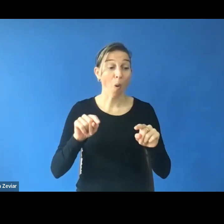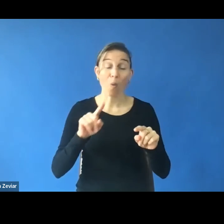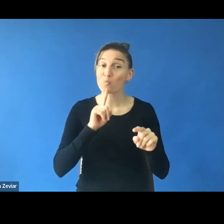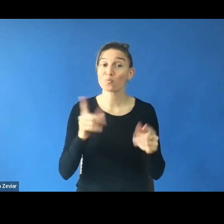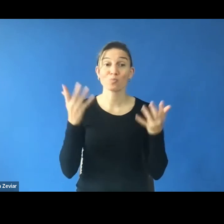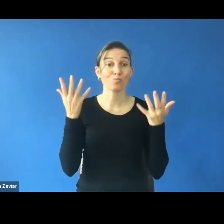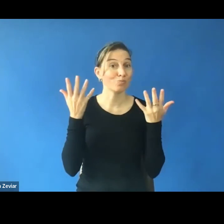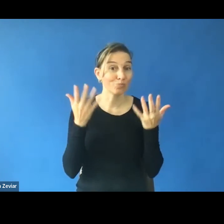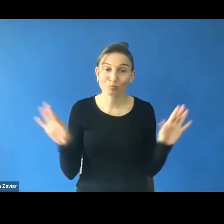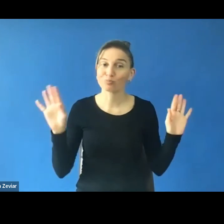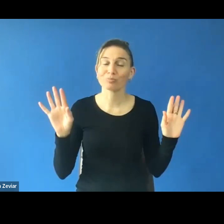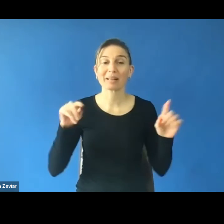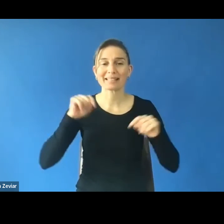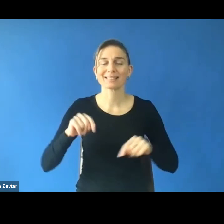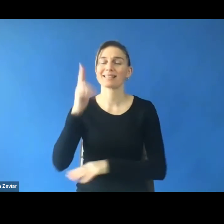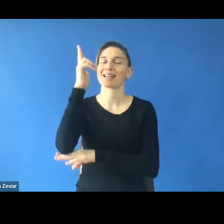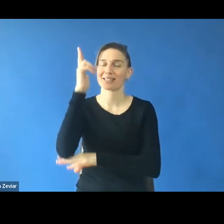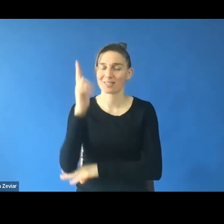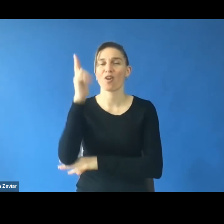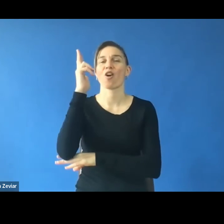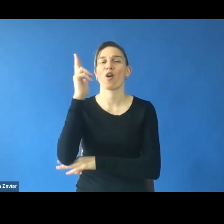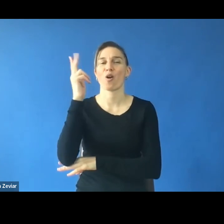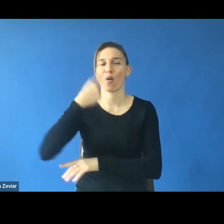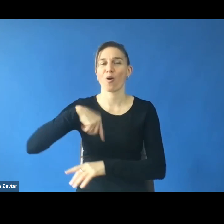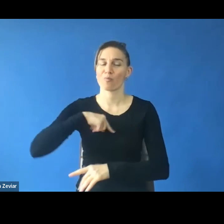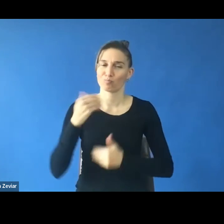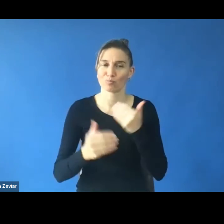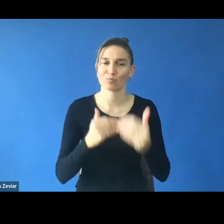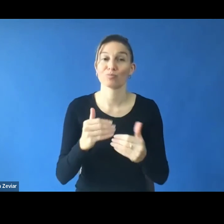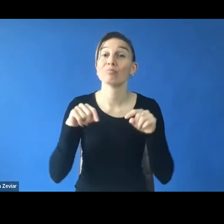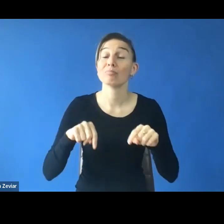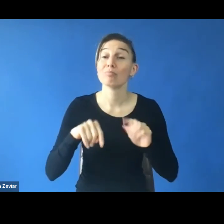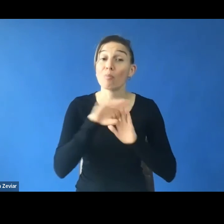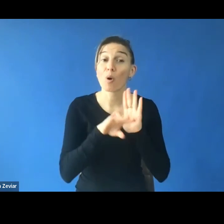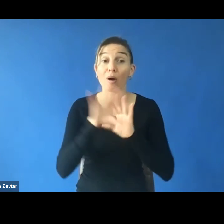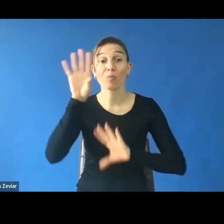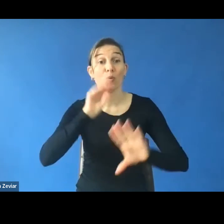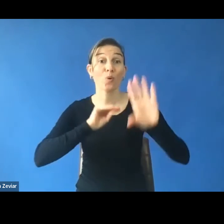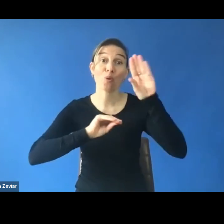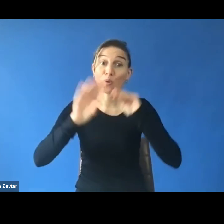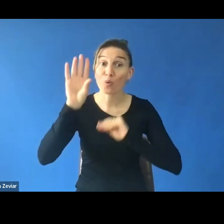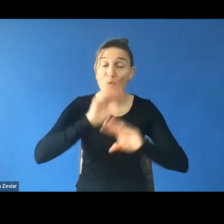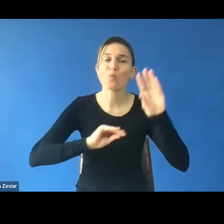Hopefully, this is the starting point. And from the learning of the programme we’ll continue to contribute